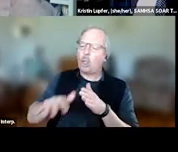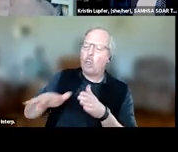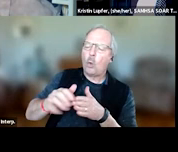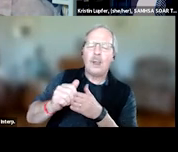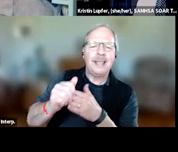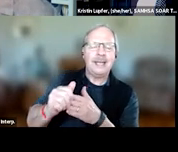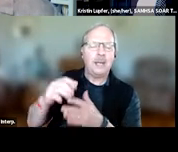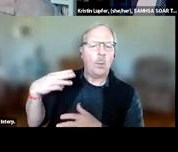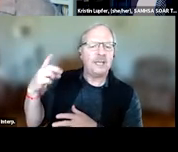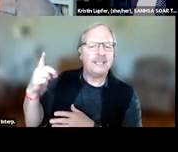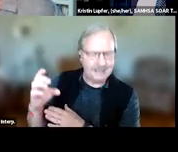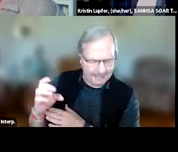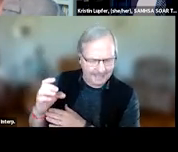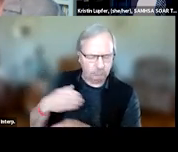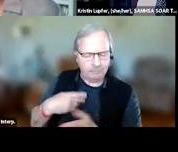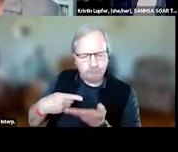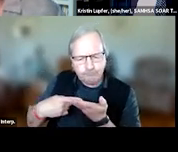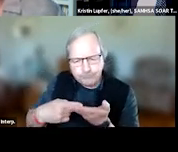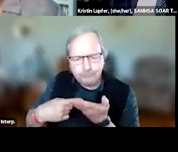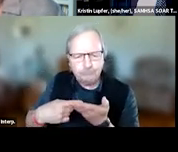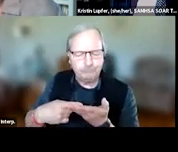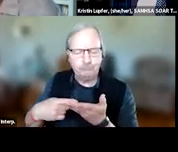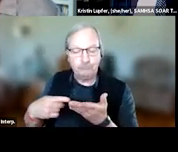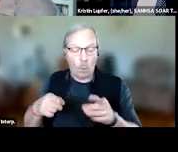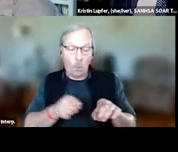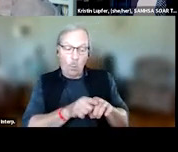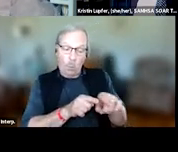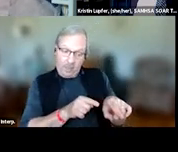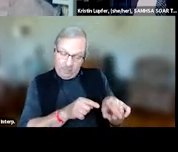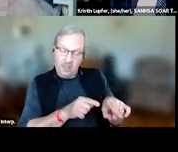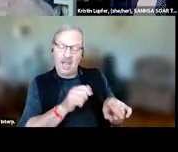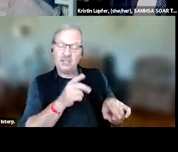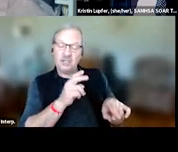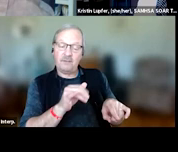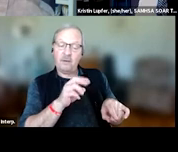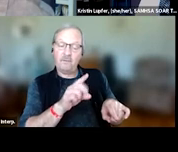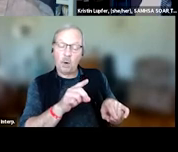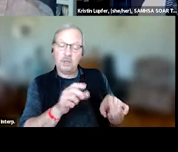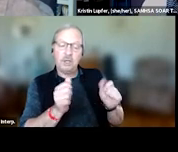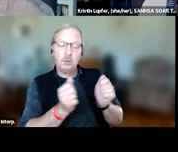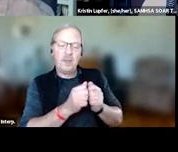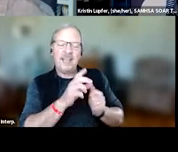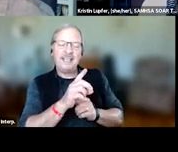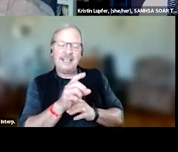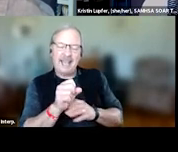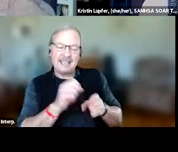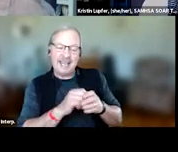who will have a discussion along with Jennifer Forde, who was with the DDS in Washington.